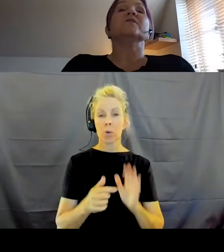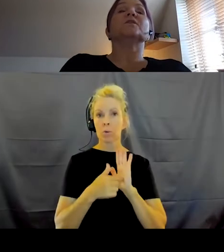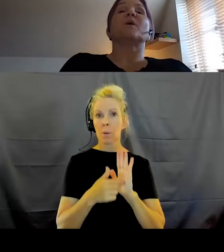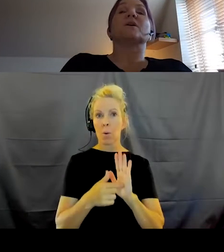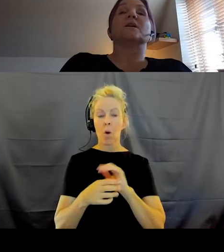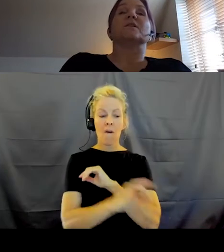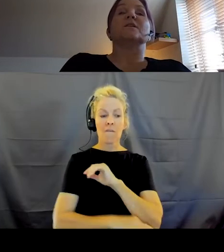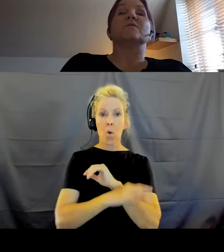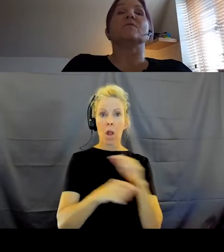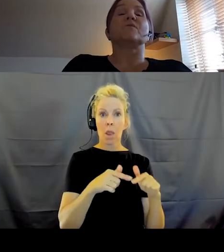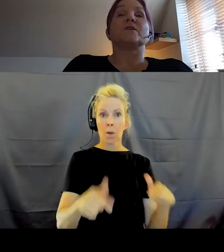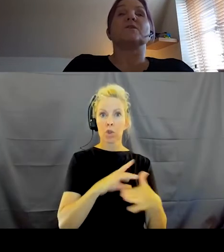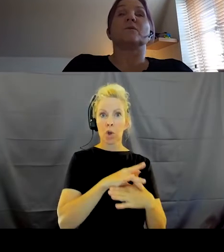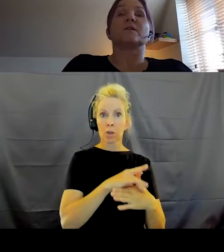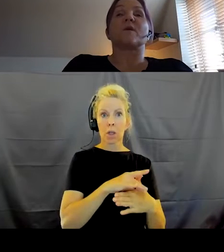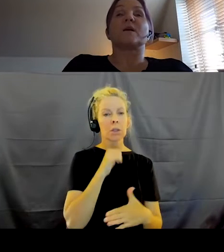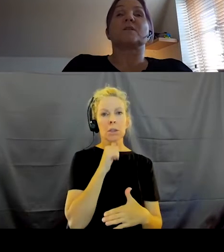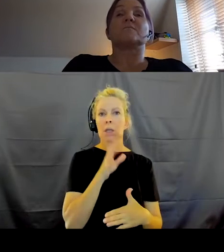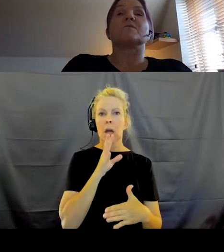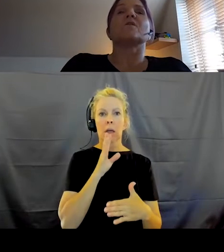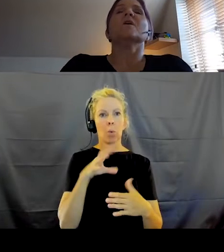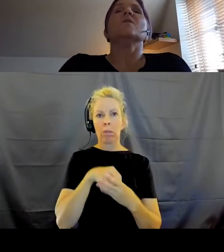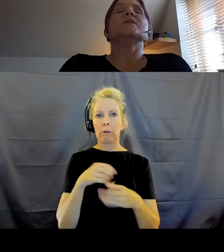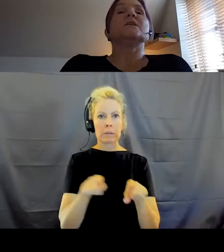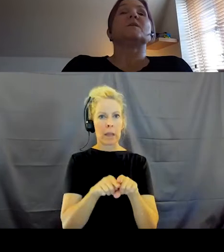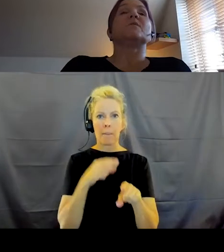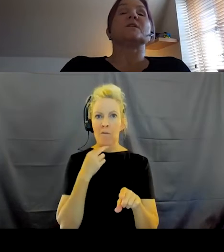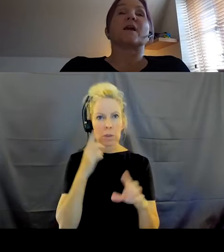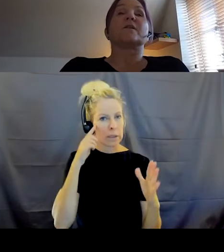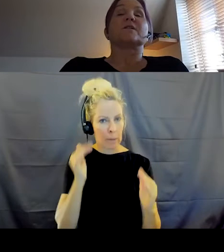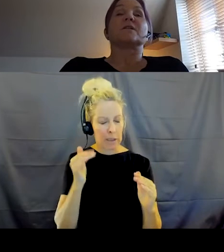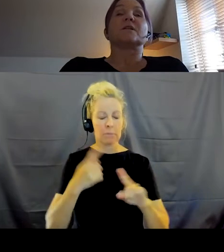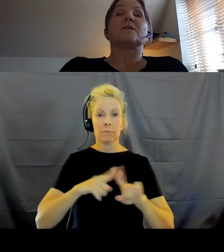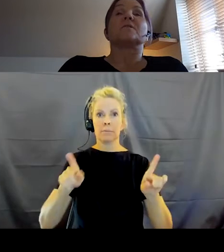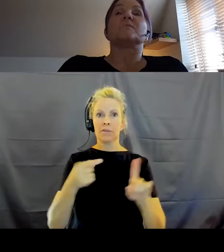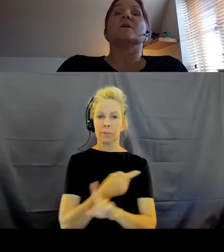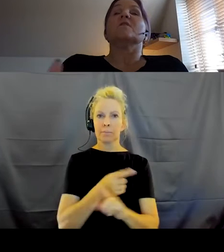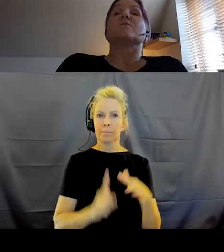not spoken in the deep voice you are expecting. So we see some of these characteristics. But from